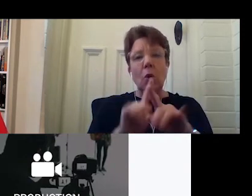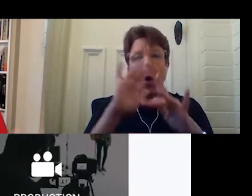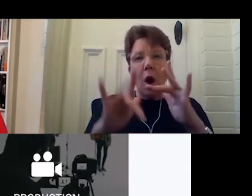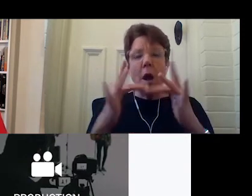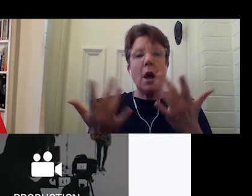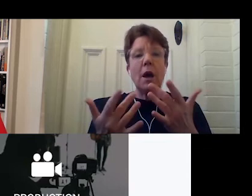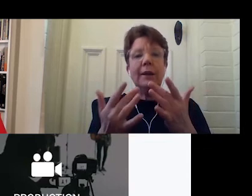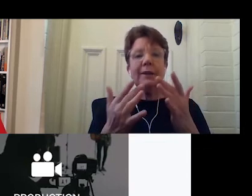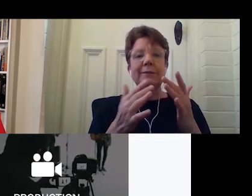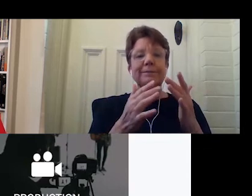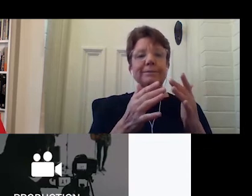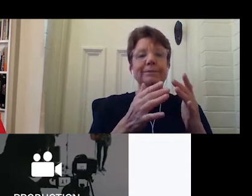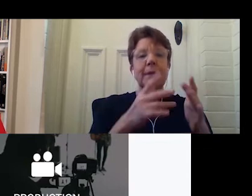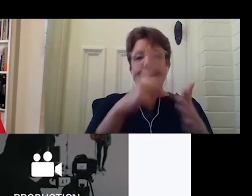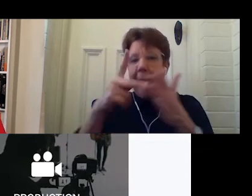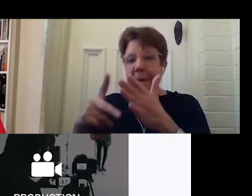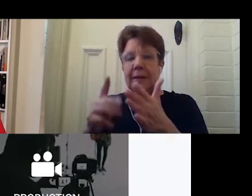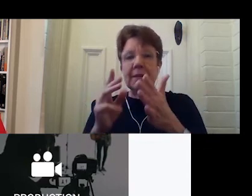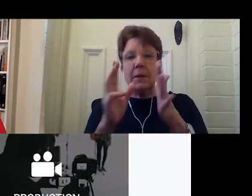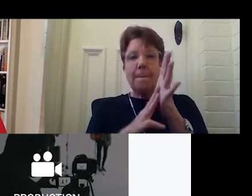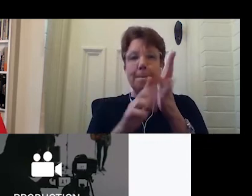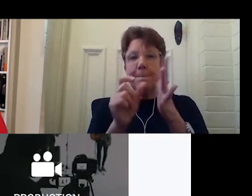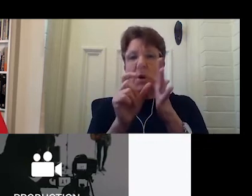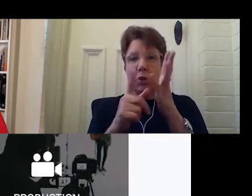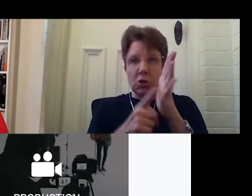modules that you can do through Creator Academy including like how